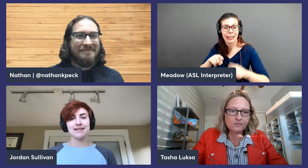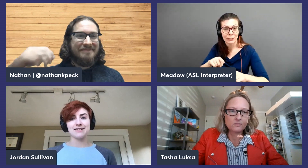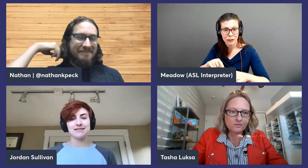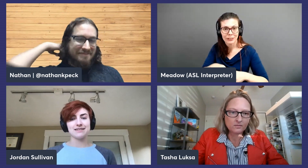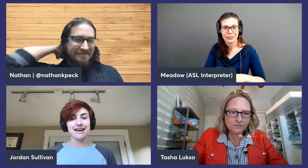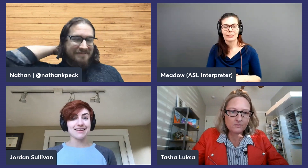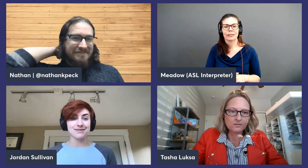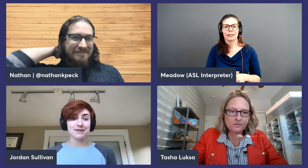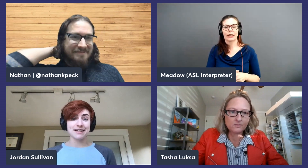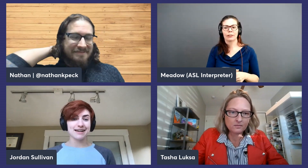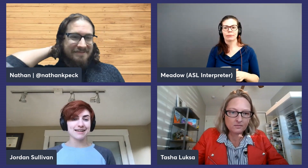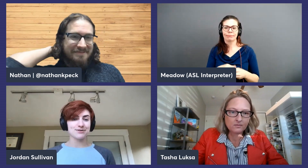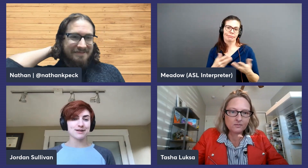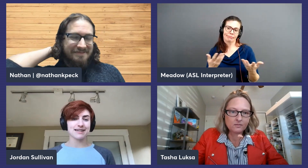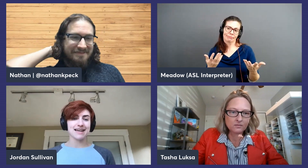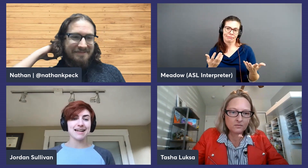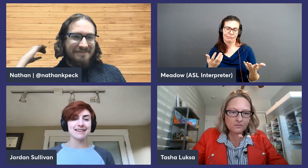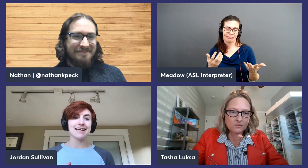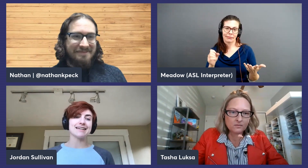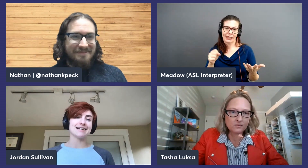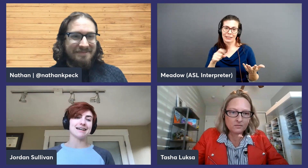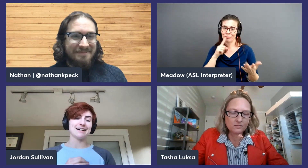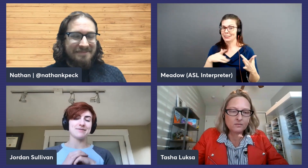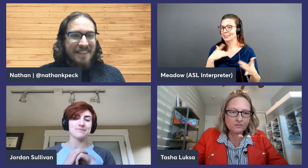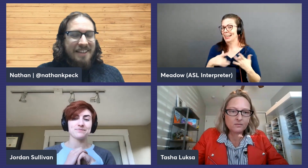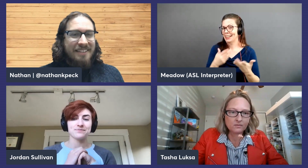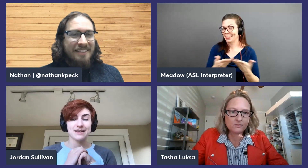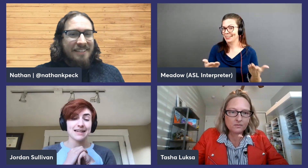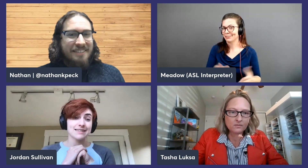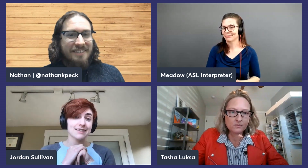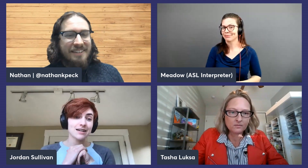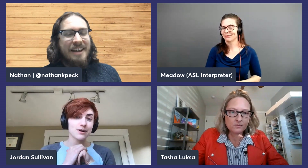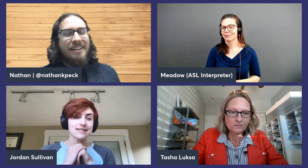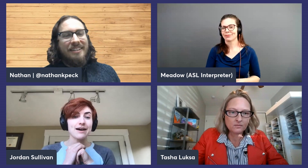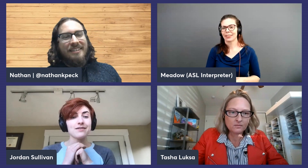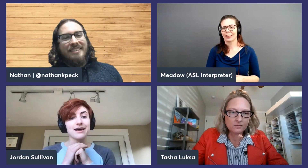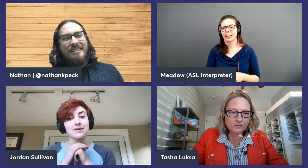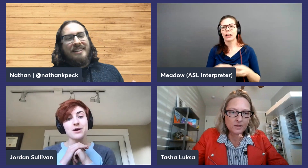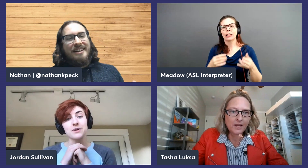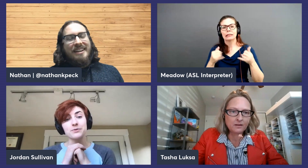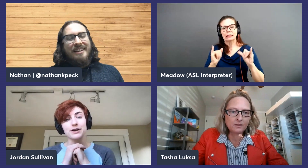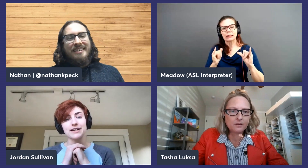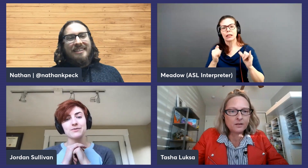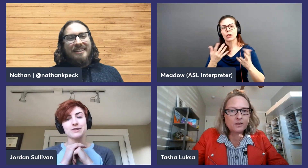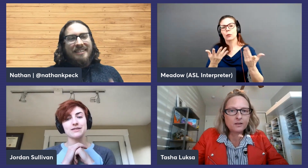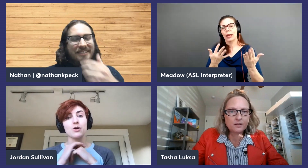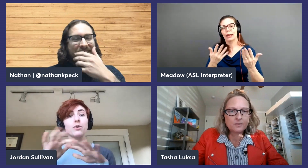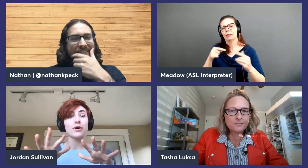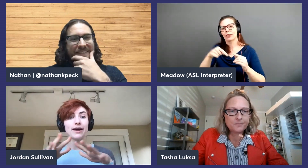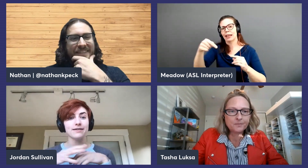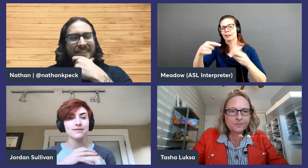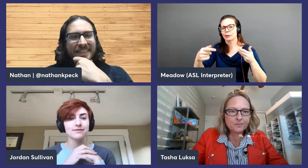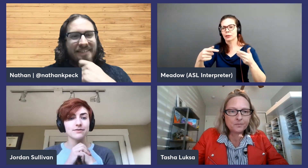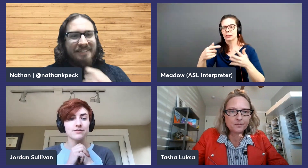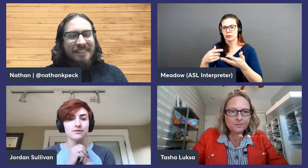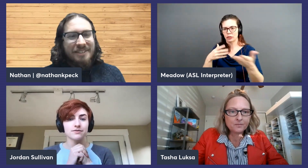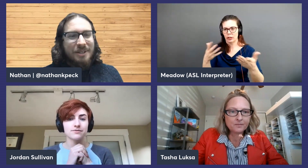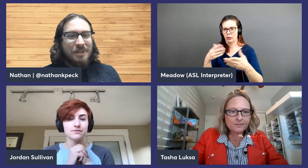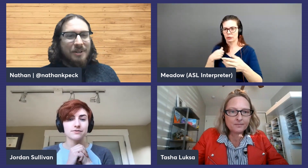and, yeah, that's a really exciting thing. That's still a ways out, at the moment. We're in what's, oh, go ahead?